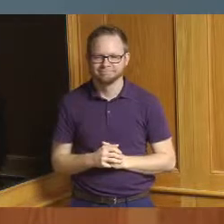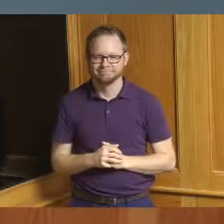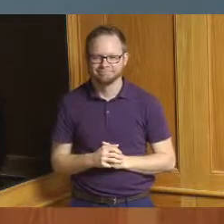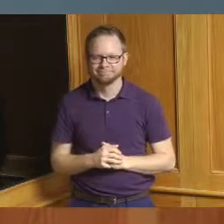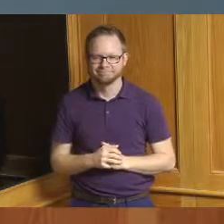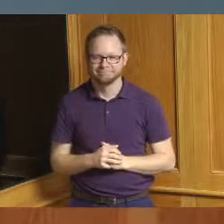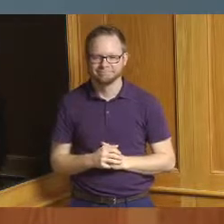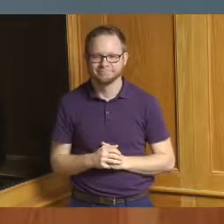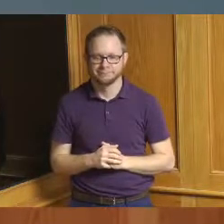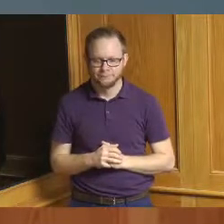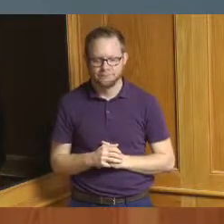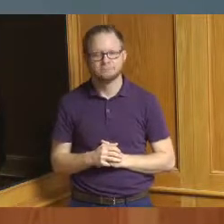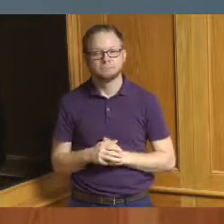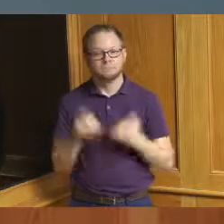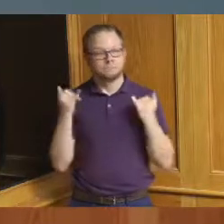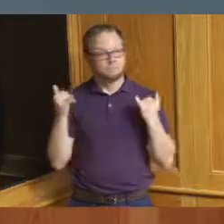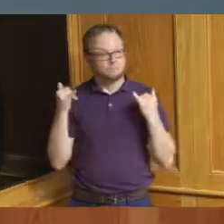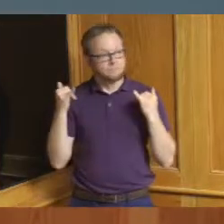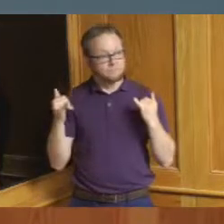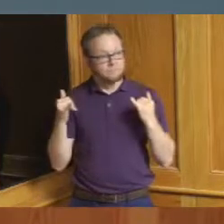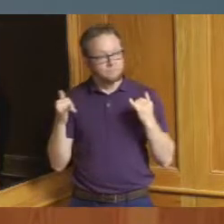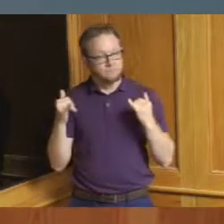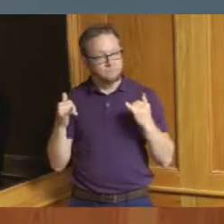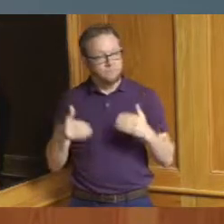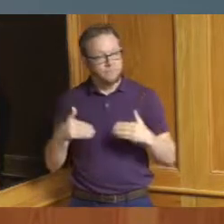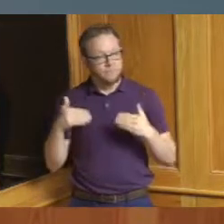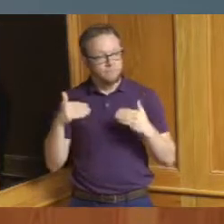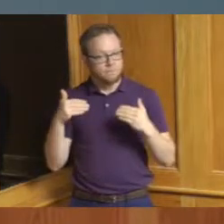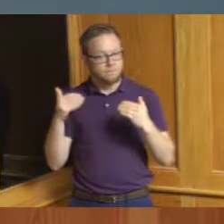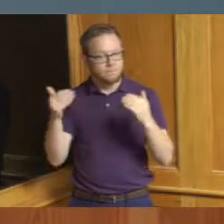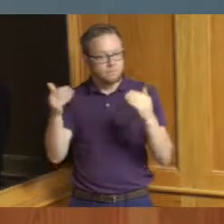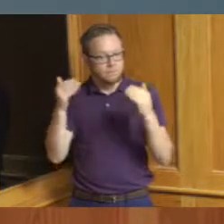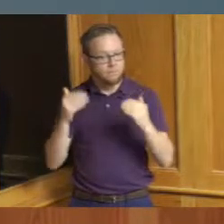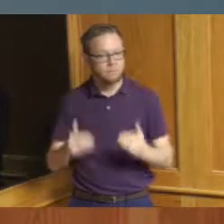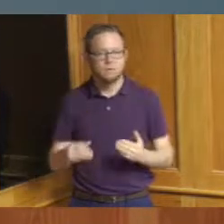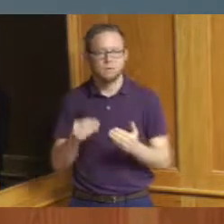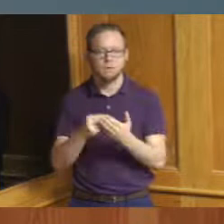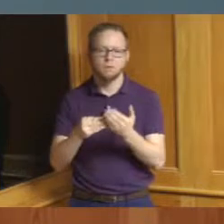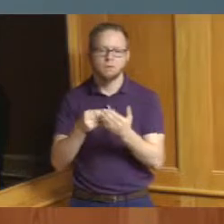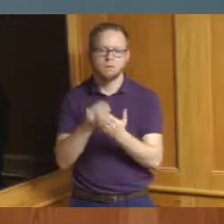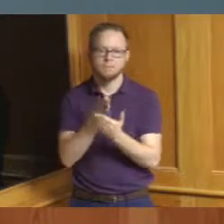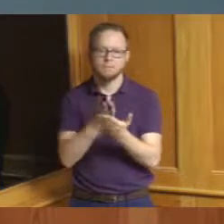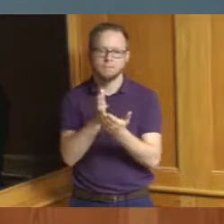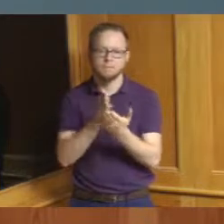so we will move forward to item number two or budget adjustment number 46 for hazard